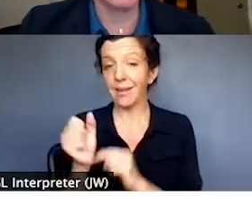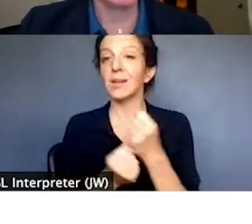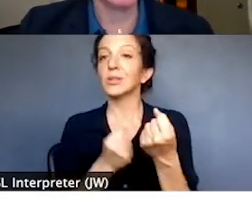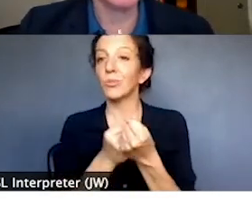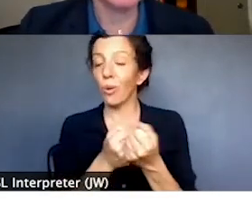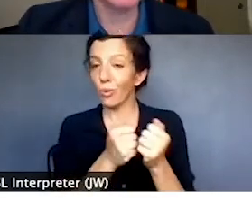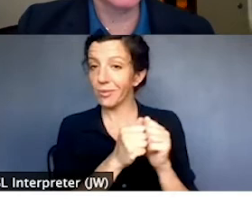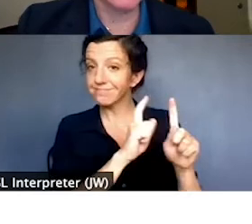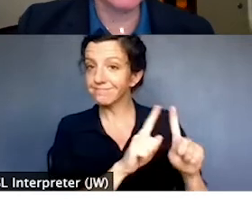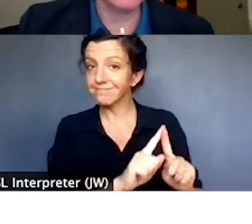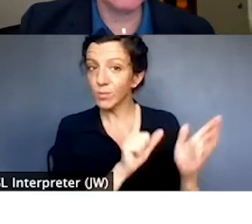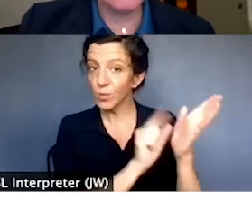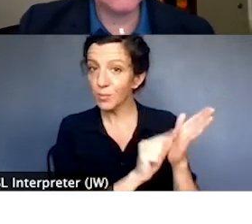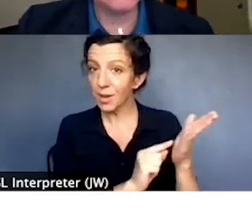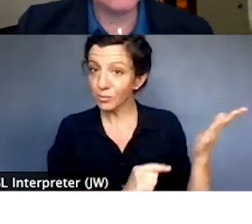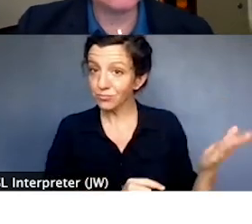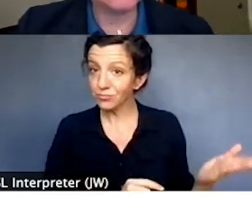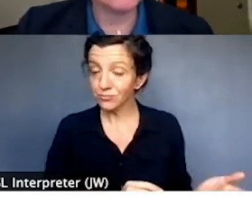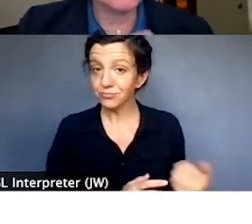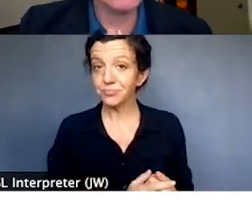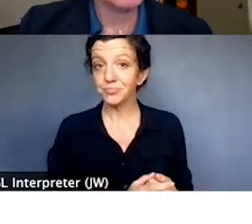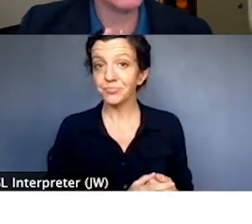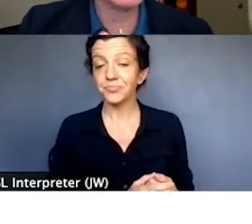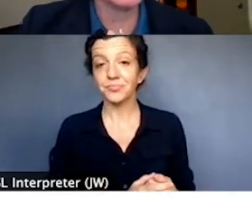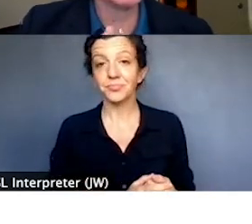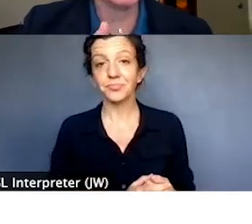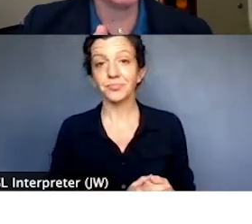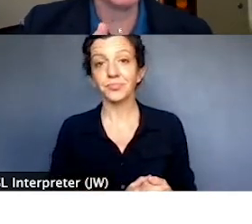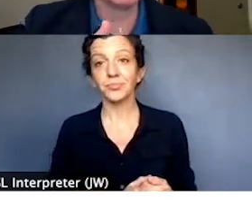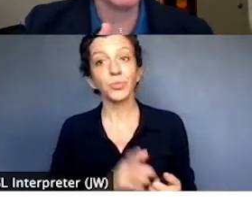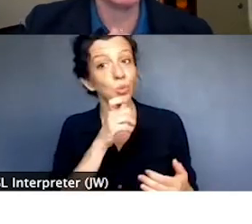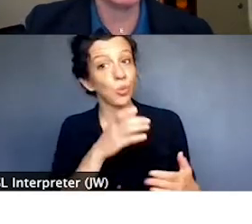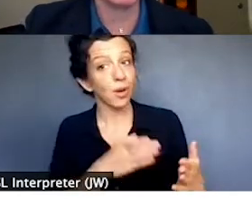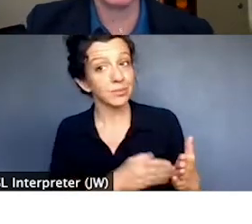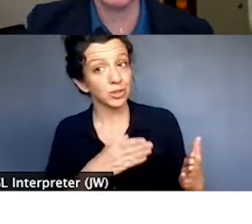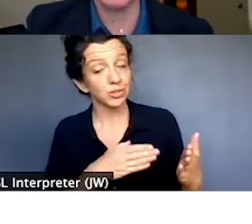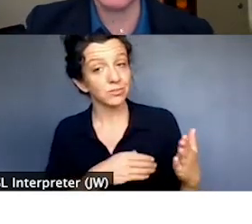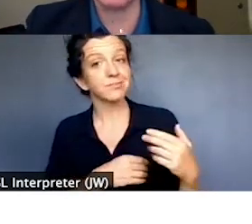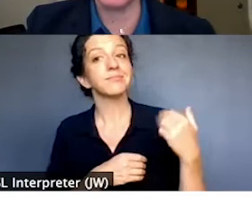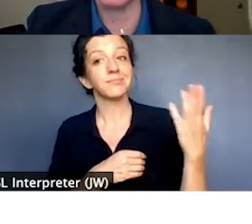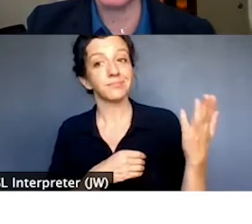Kaiser, ACLU, so some organizations that you recognize in addition to some individuals.